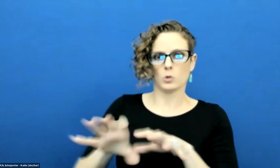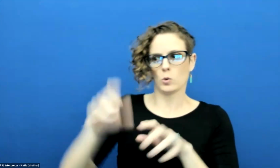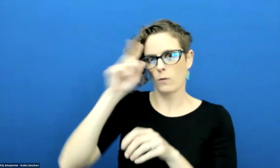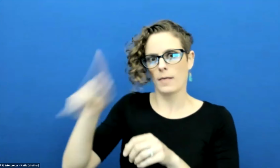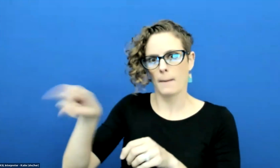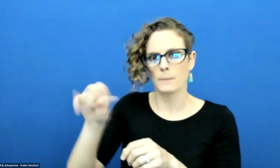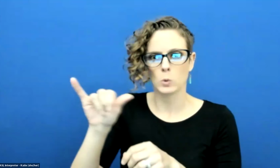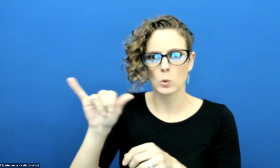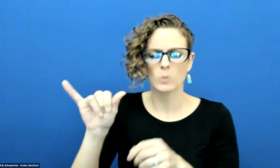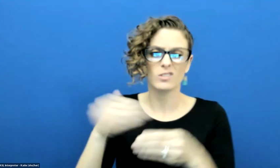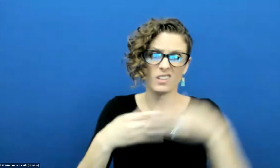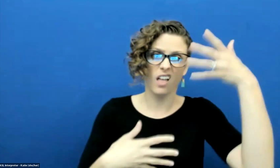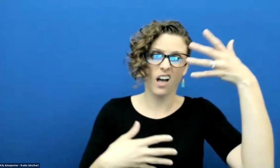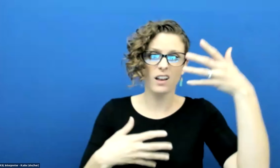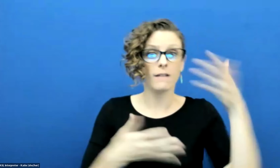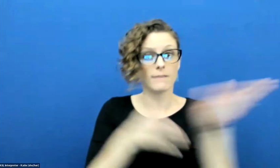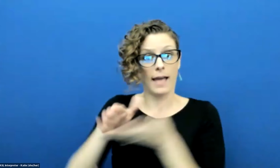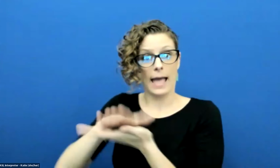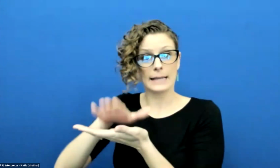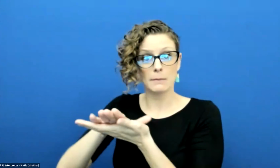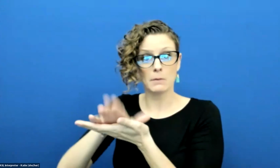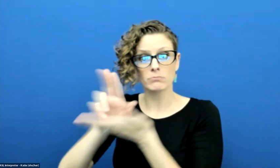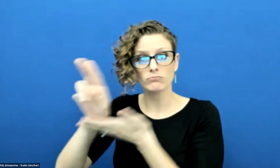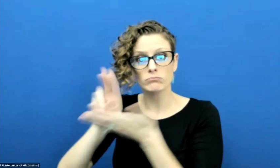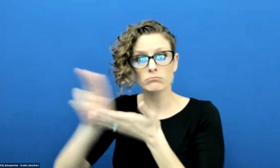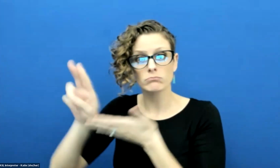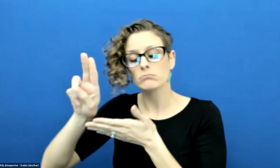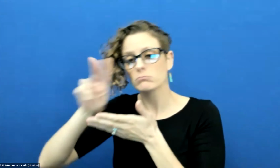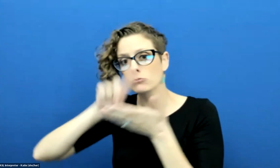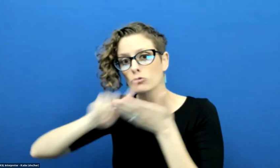and there's also a lot of academic research going into how we can take this so captain